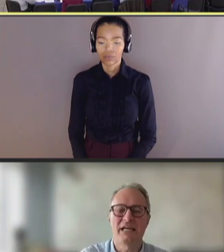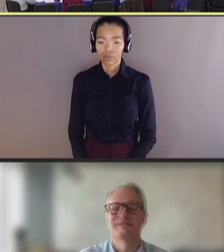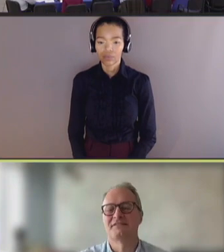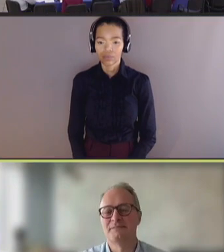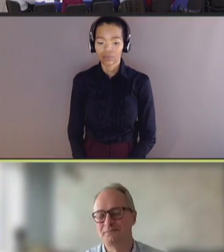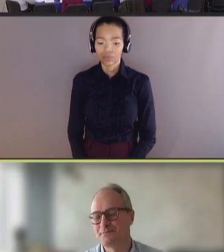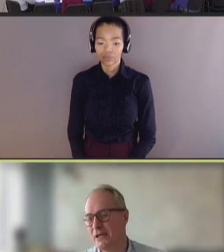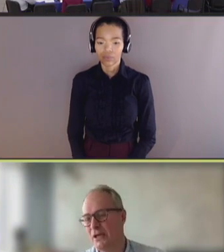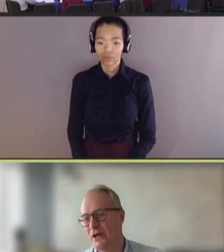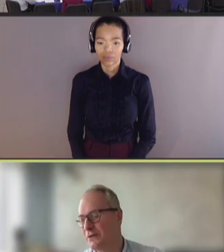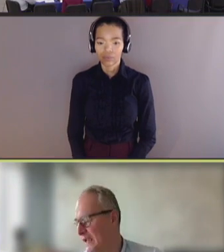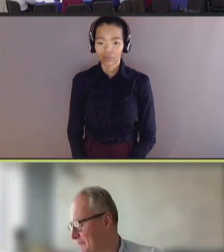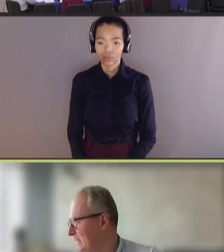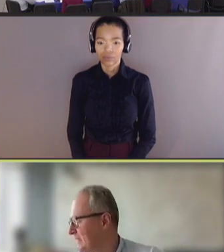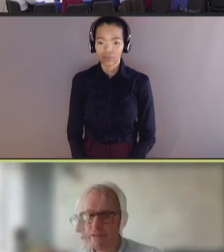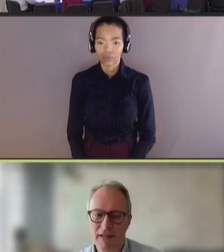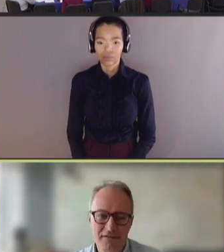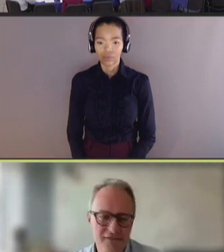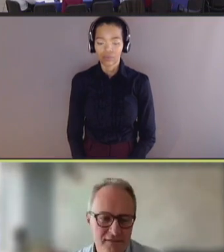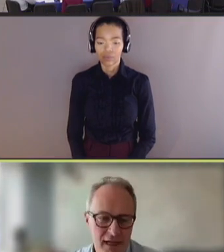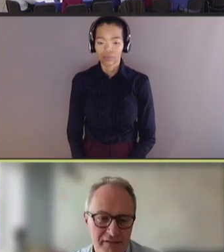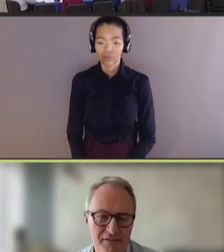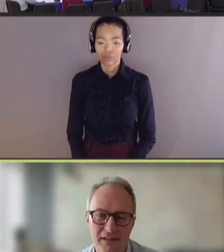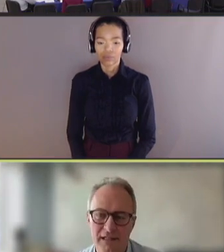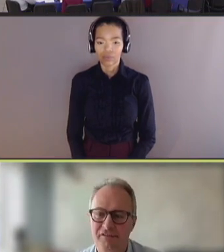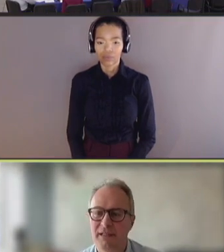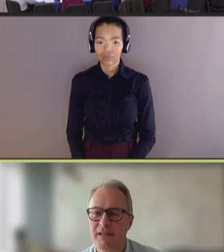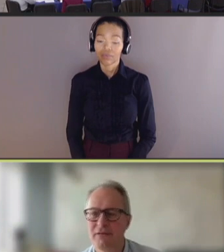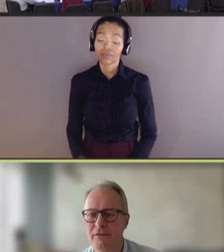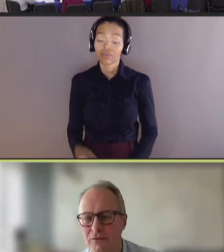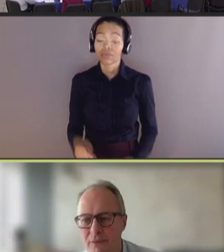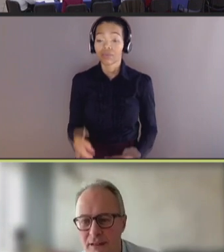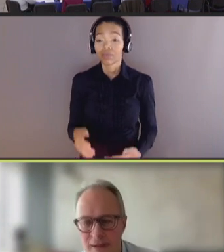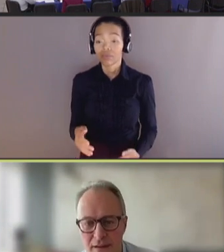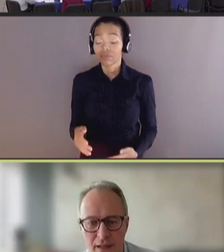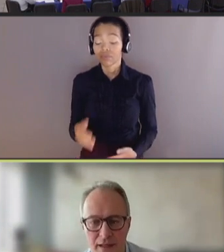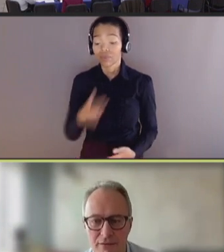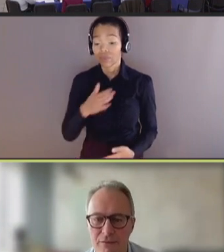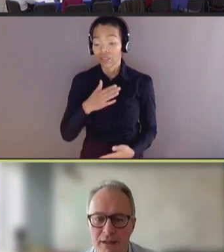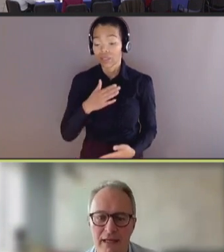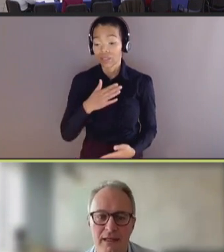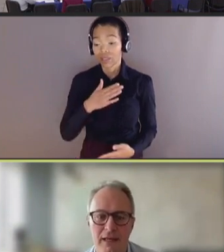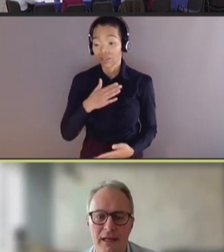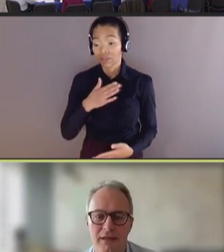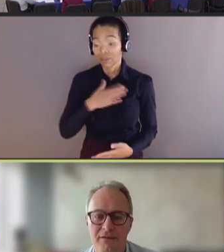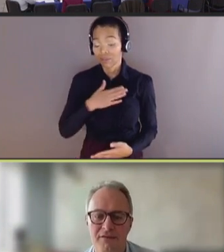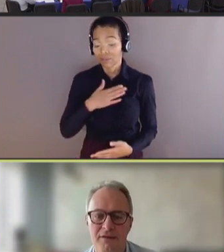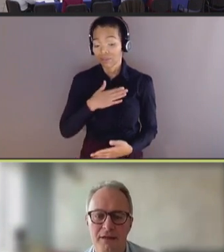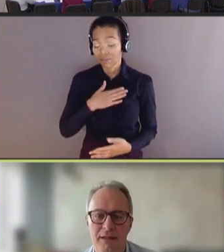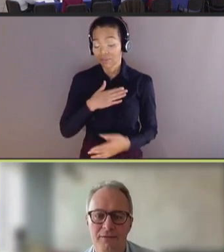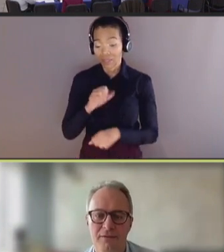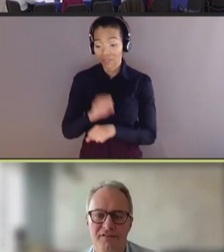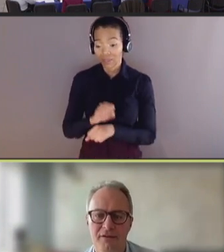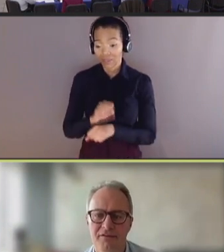Maziar Divangahi: Yes. Okay. I guess the task that's been given to me today is to discuss